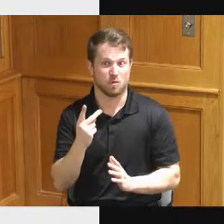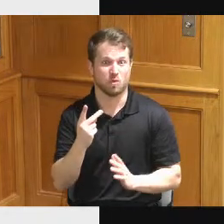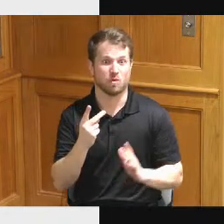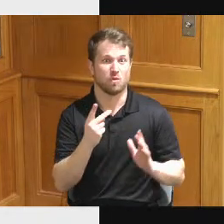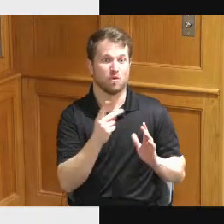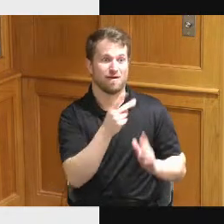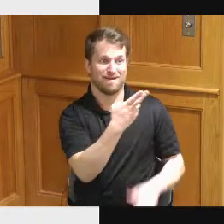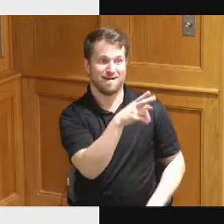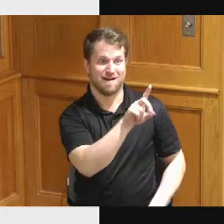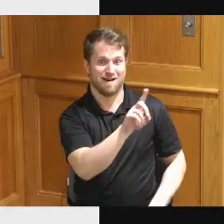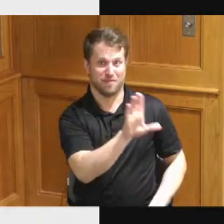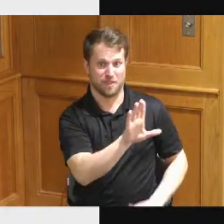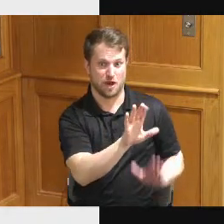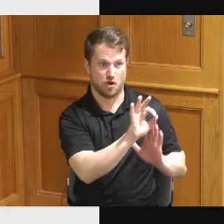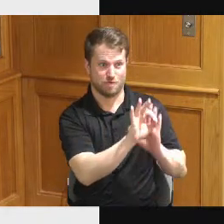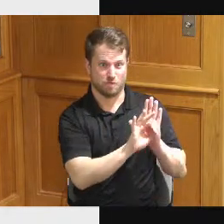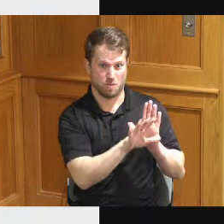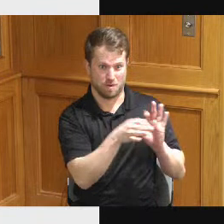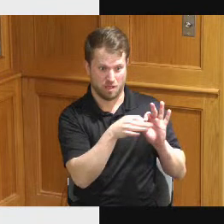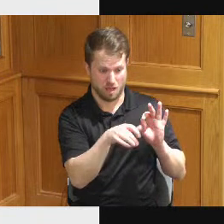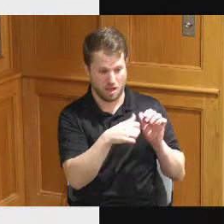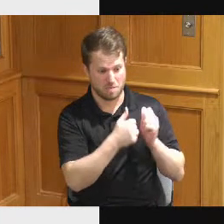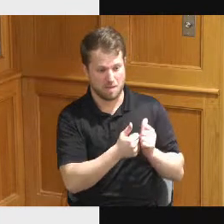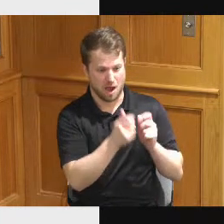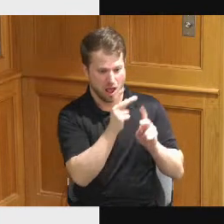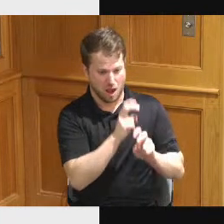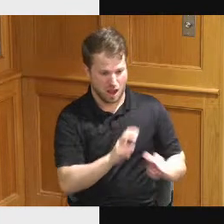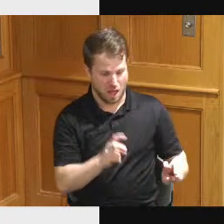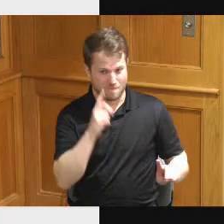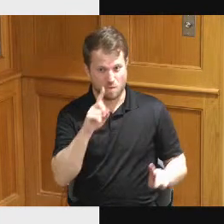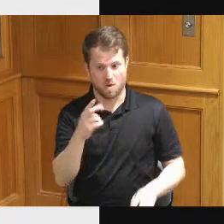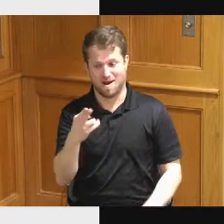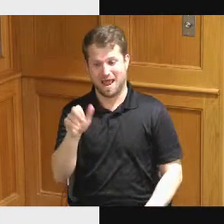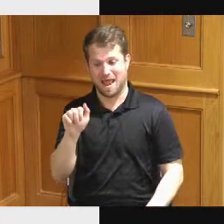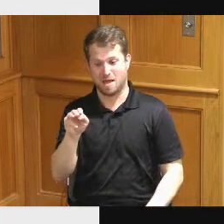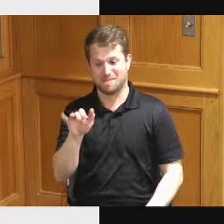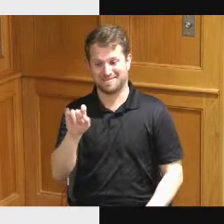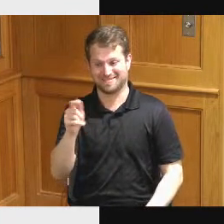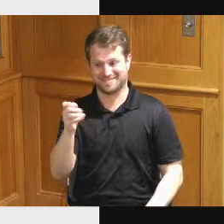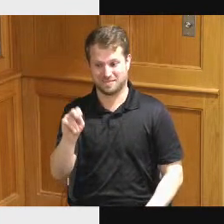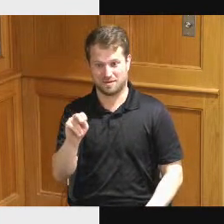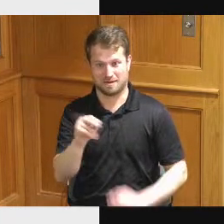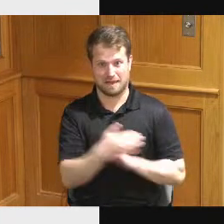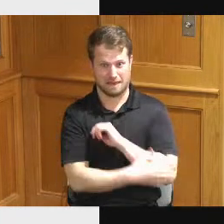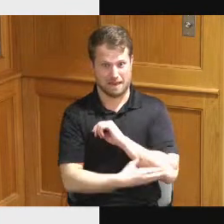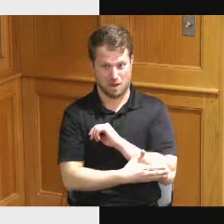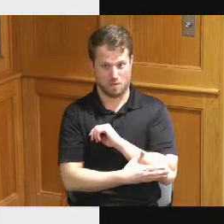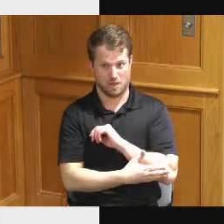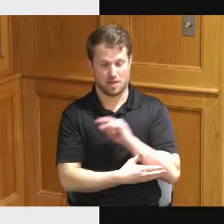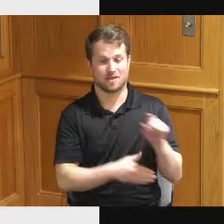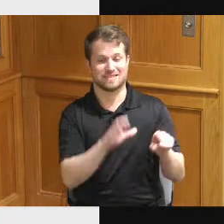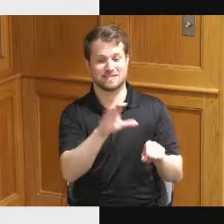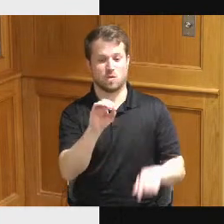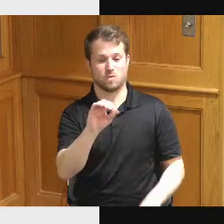says Hamilton County must receive so according to HUD's formula in the COC program what they call